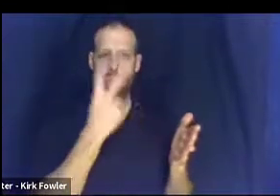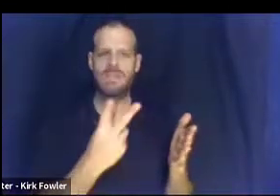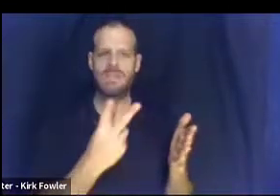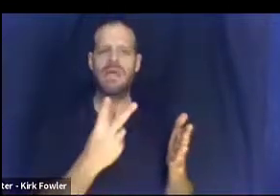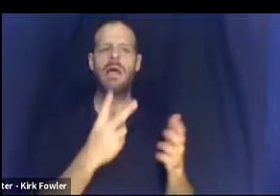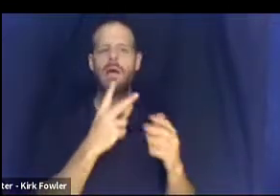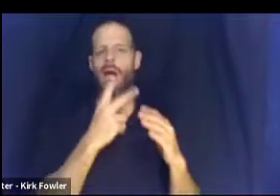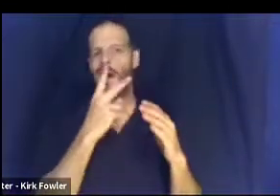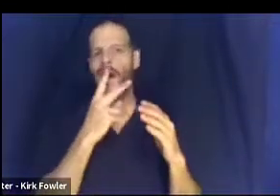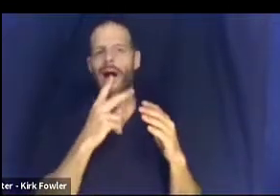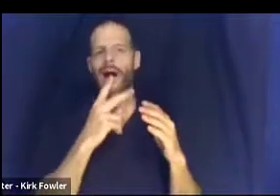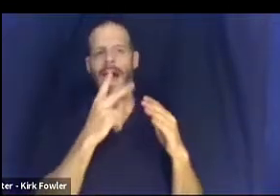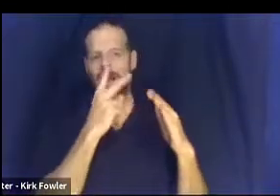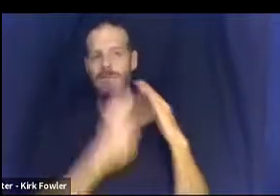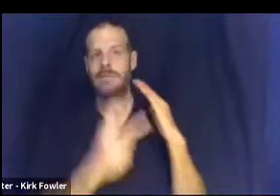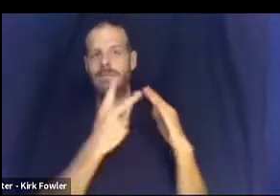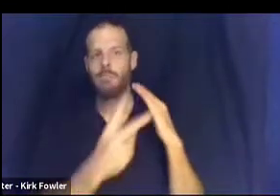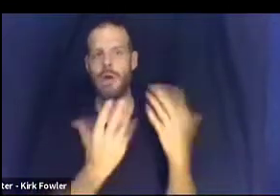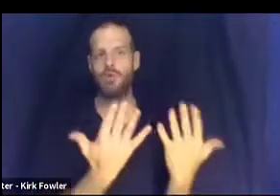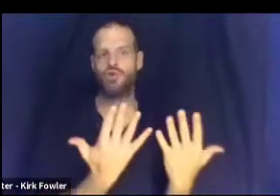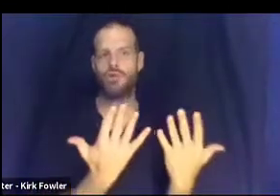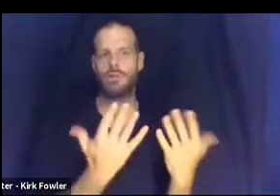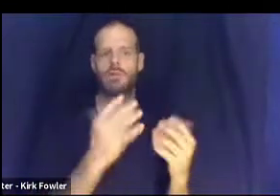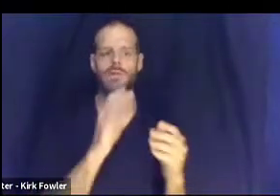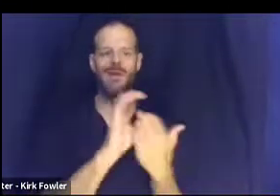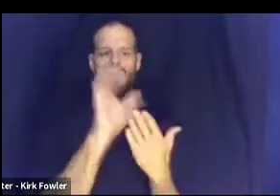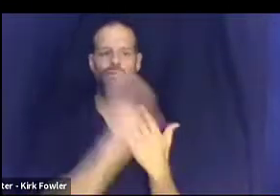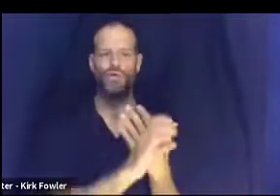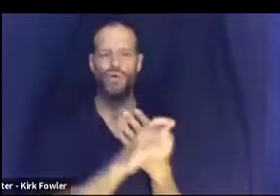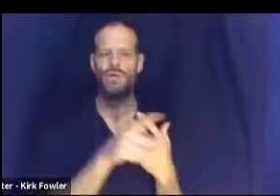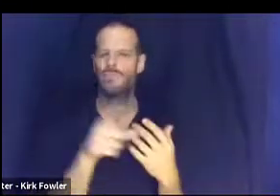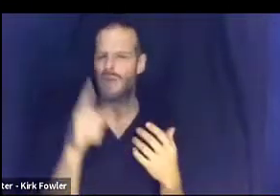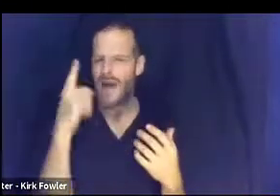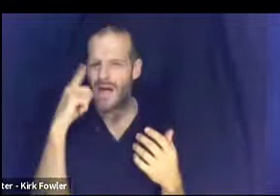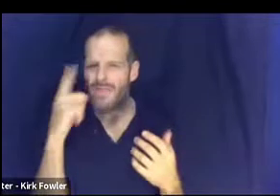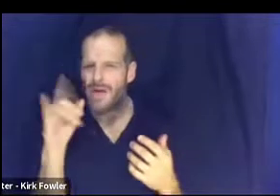I think some of that is on the link that Julie shared on object communication.